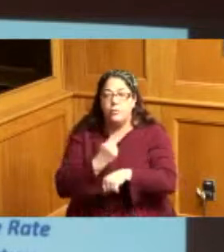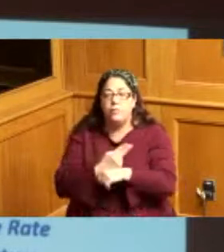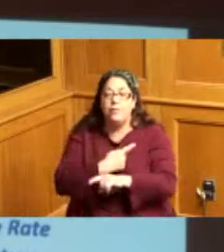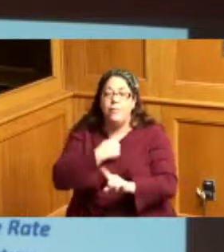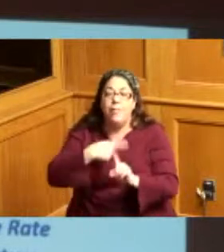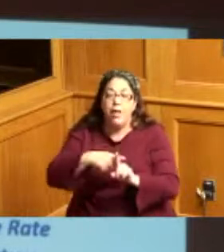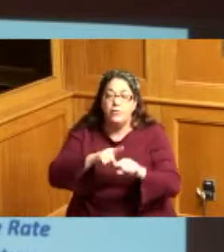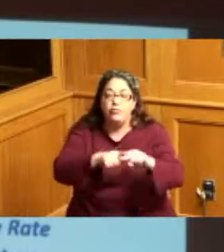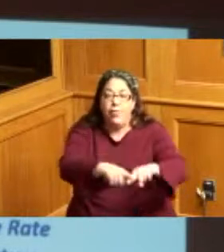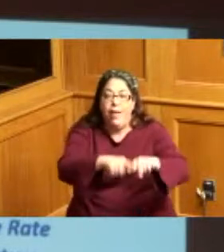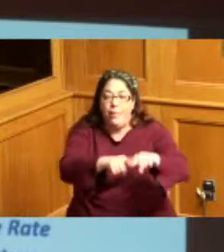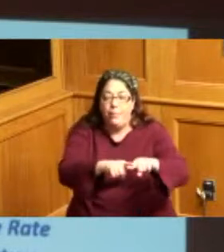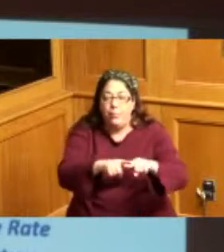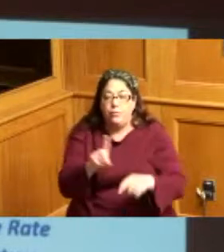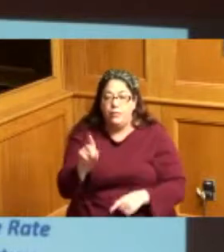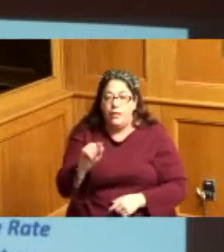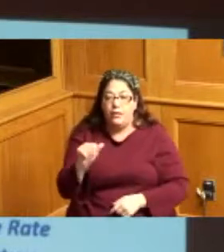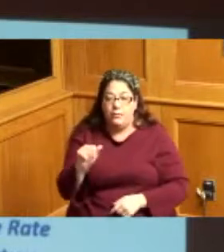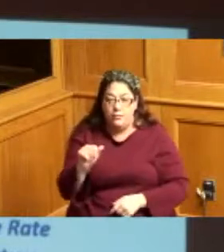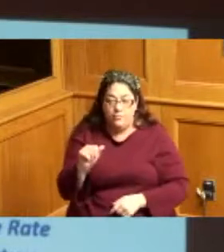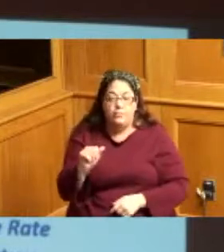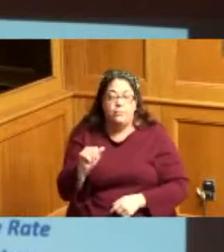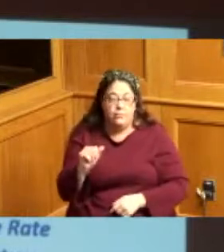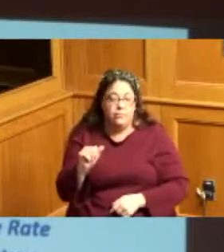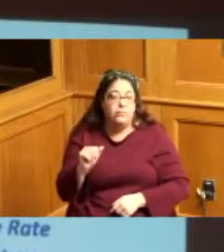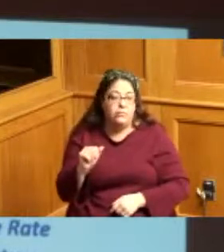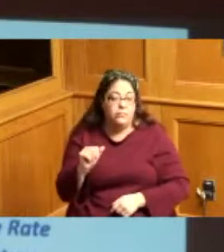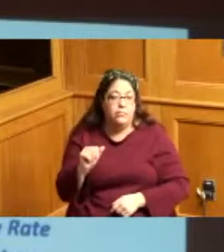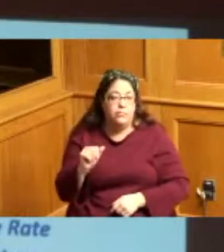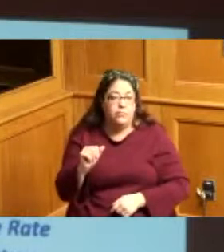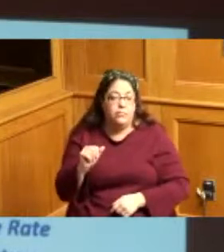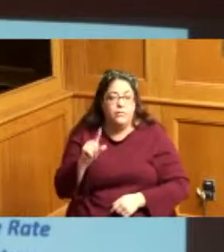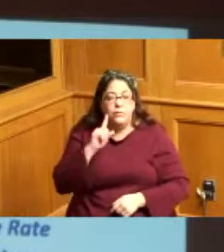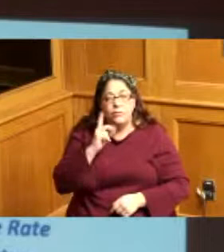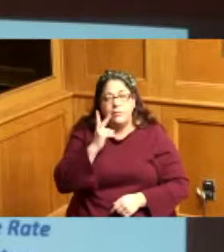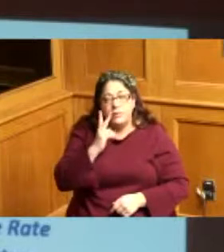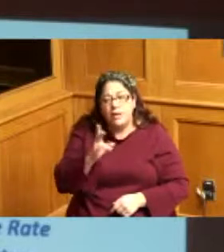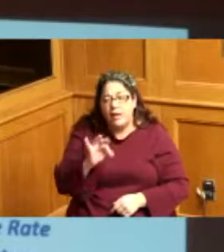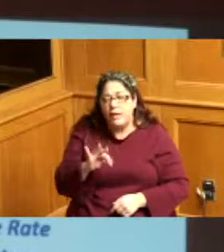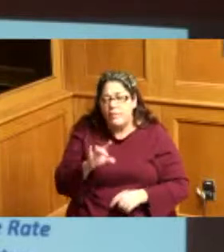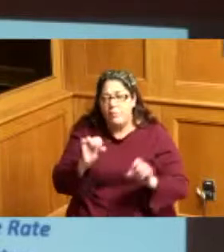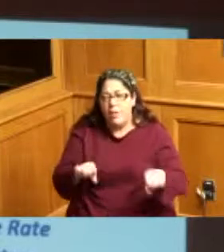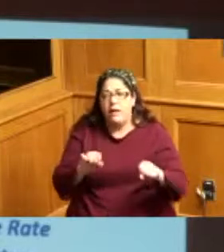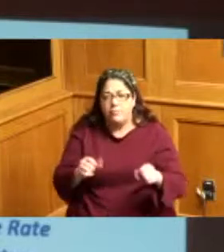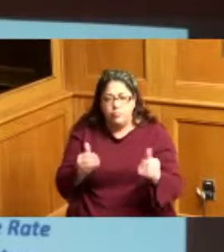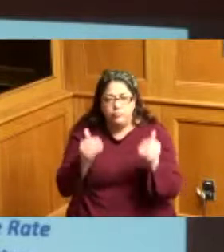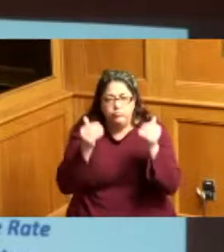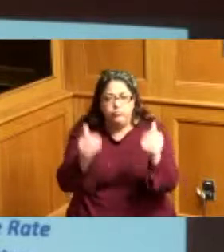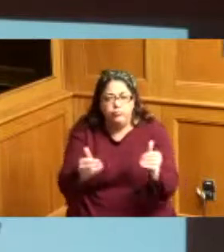use for the development of a feasibility study to evaluate a potential change to our rate structure